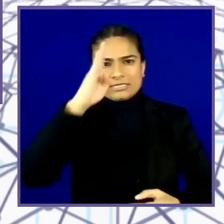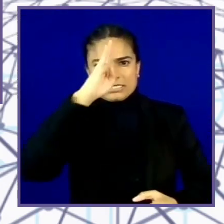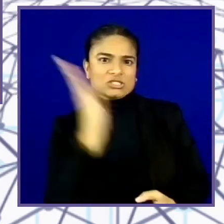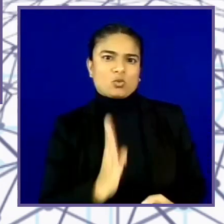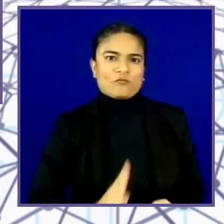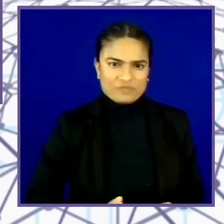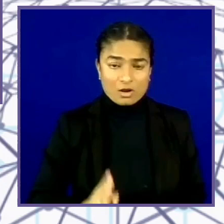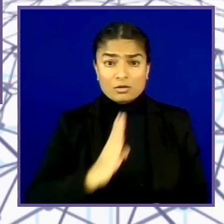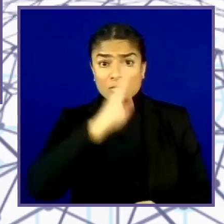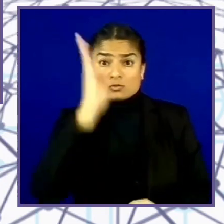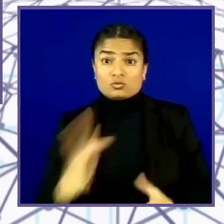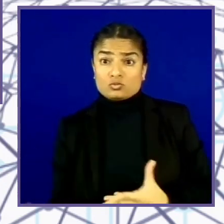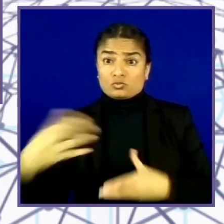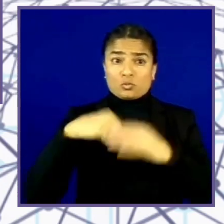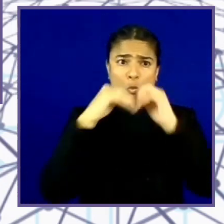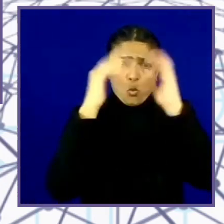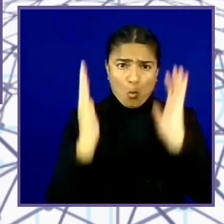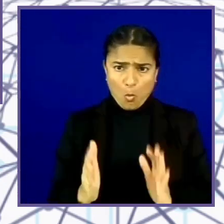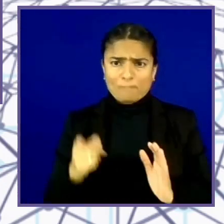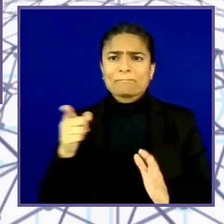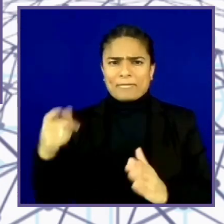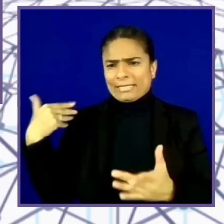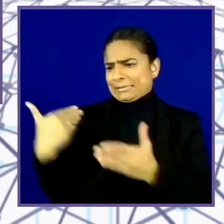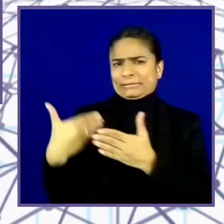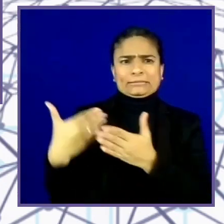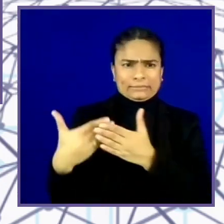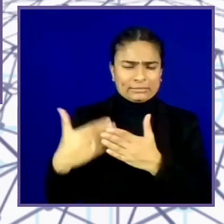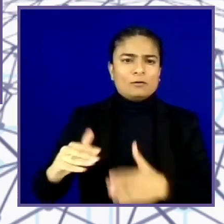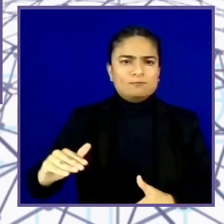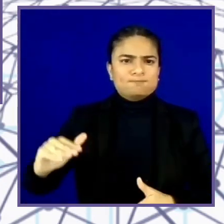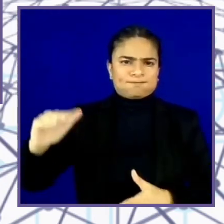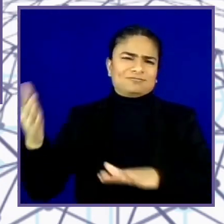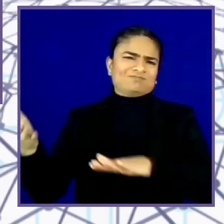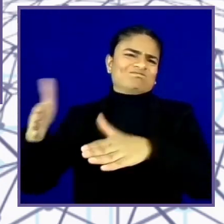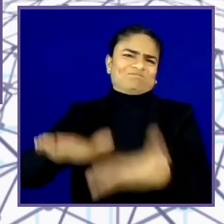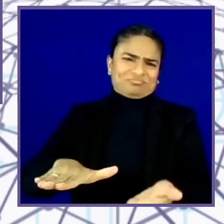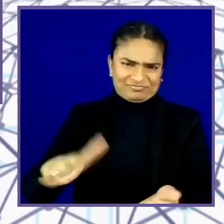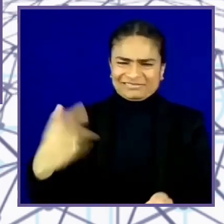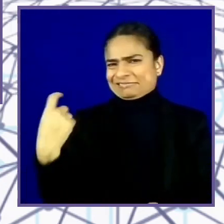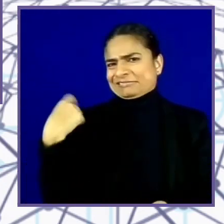unnoticed and misunderstood in today's world. And that's the profound social,